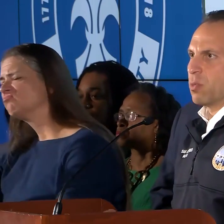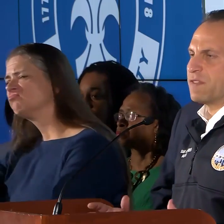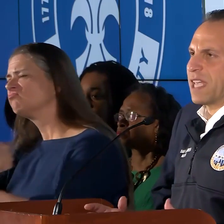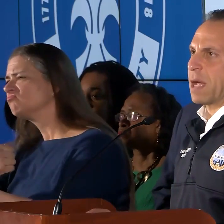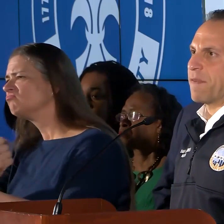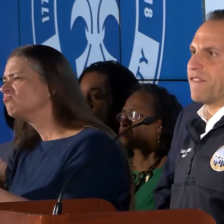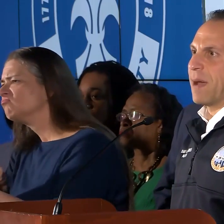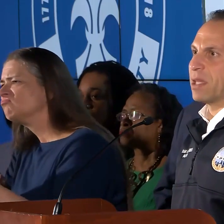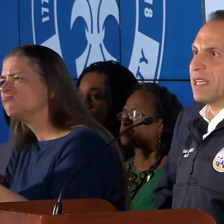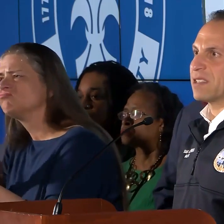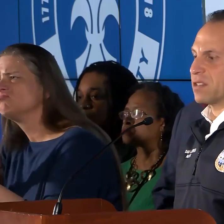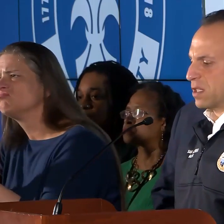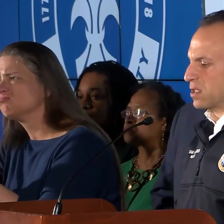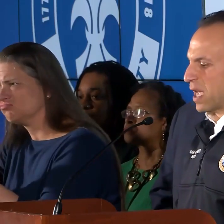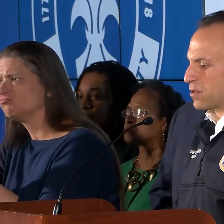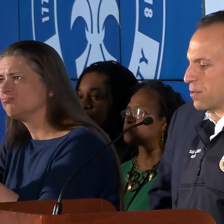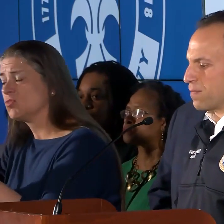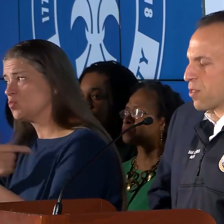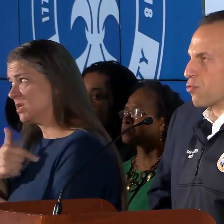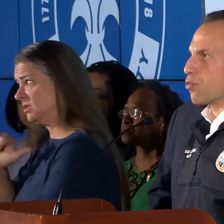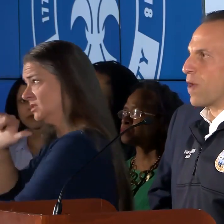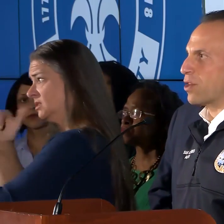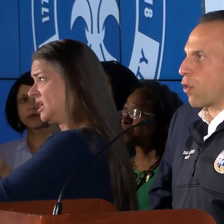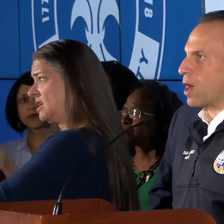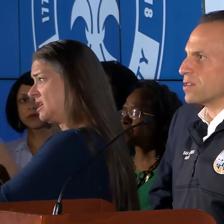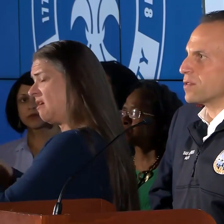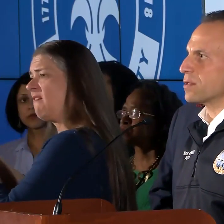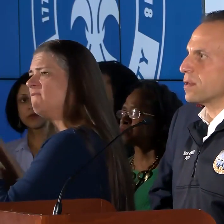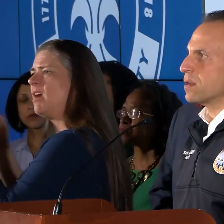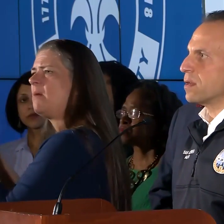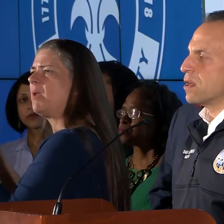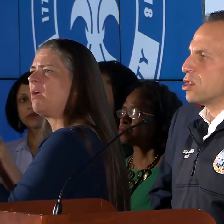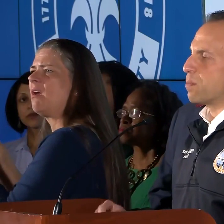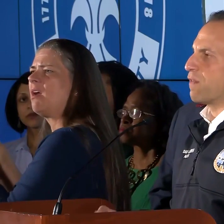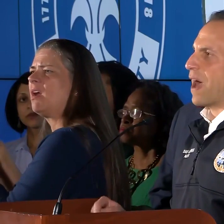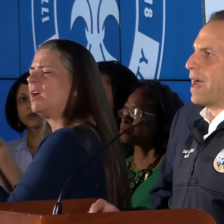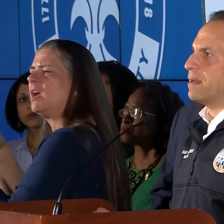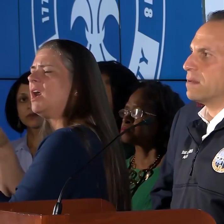We've set up *** family assistance center through the Red Cross to provide